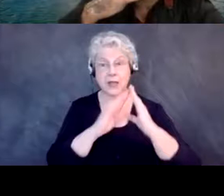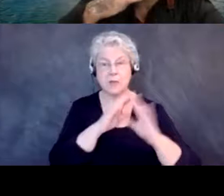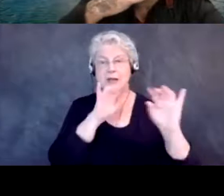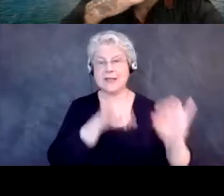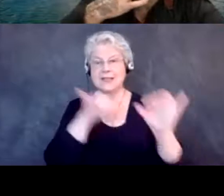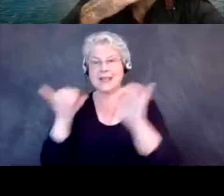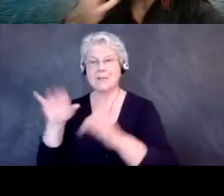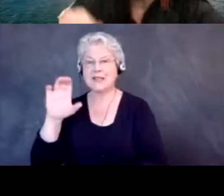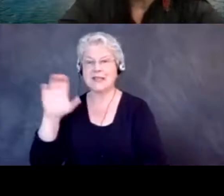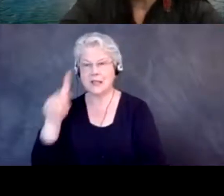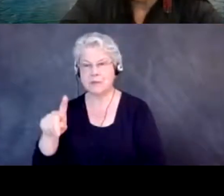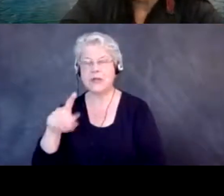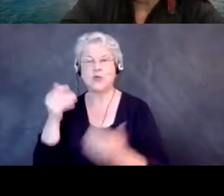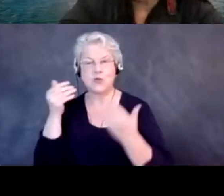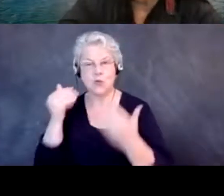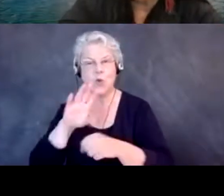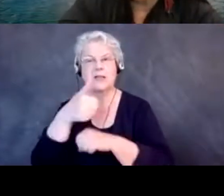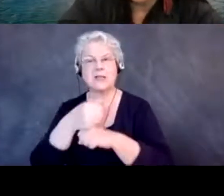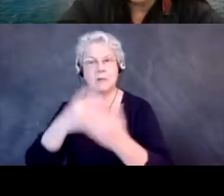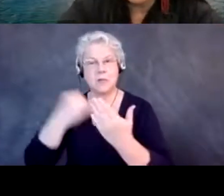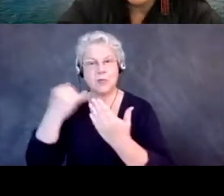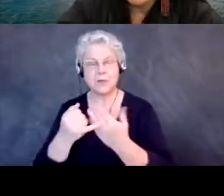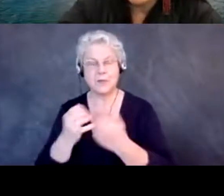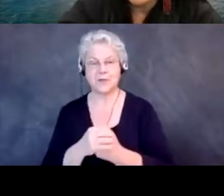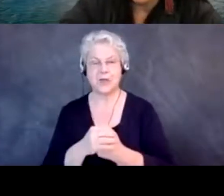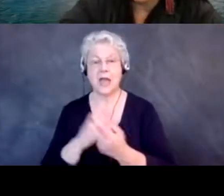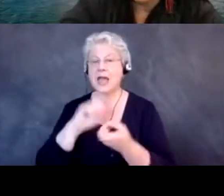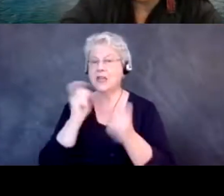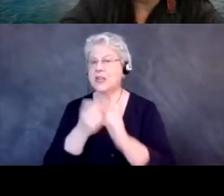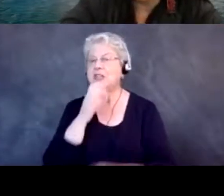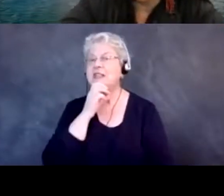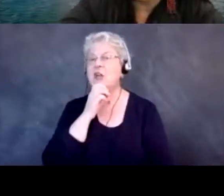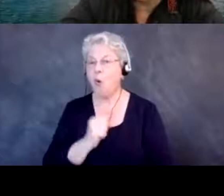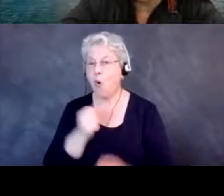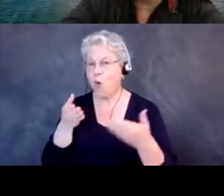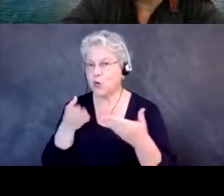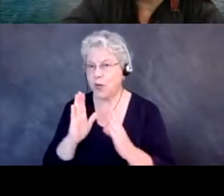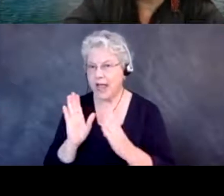implemented? Changes the old ways of planning from the bottom down. Communities sit at the forefront.